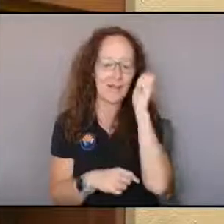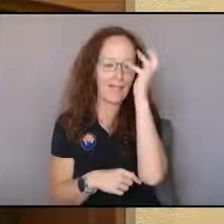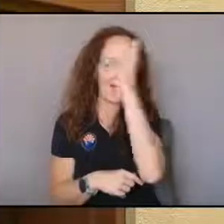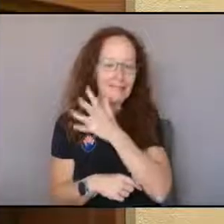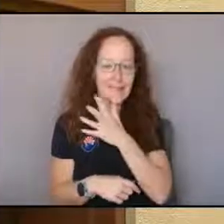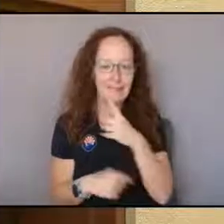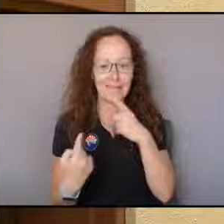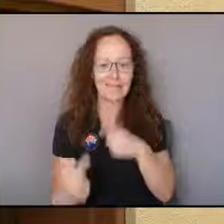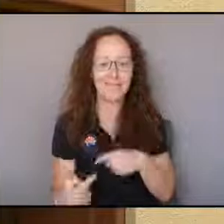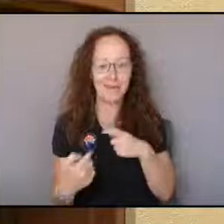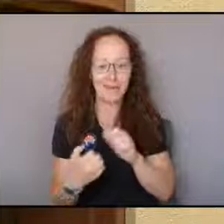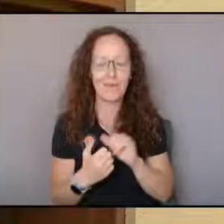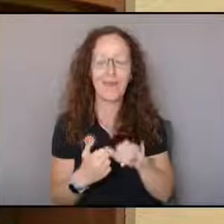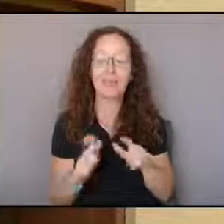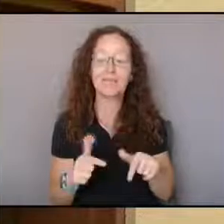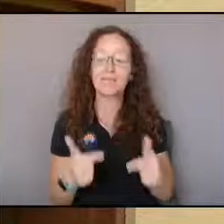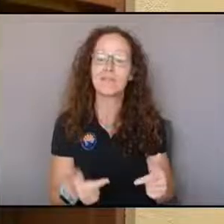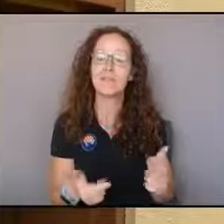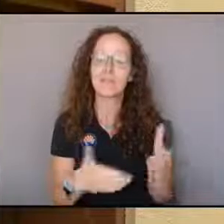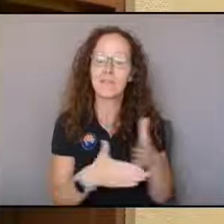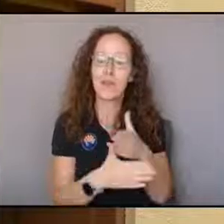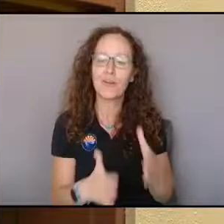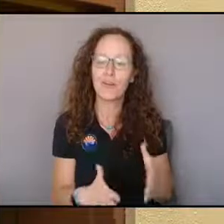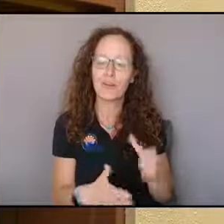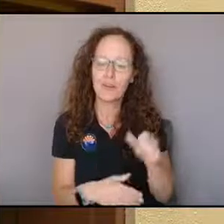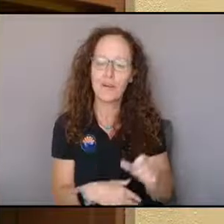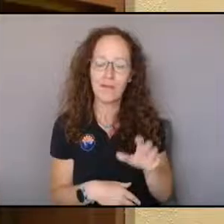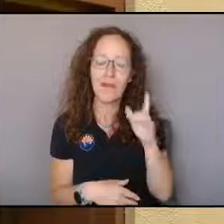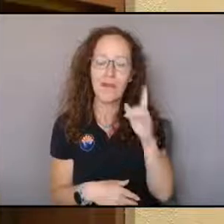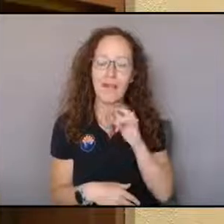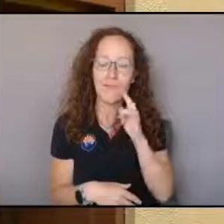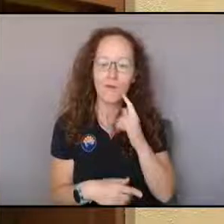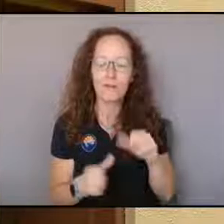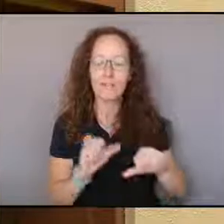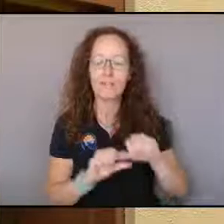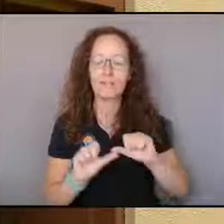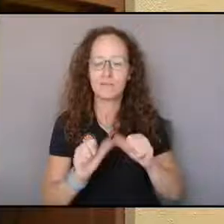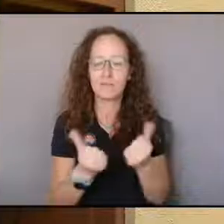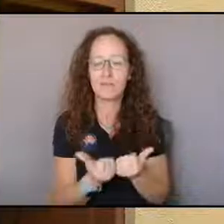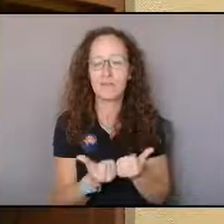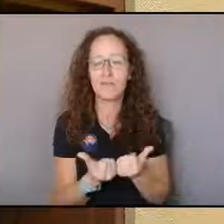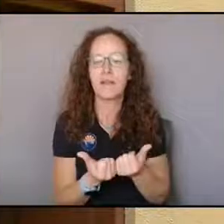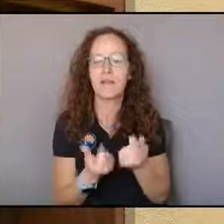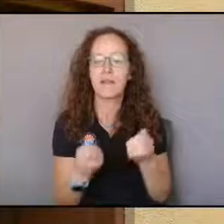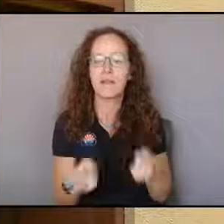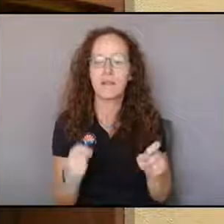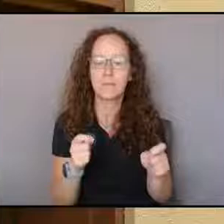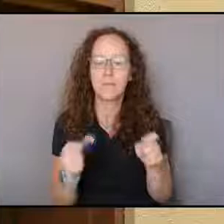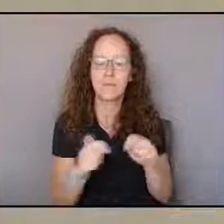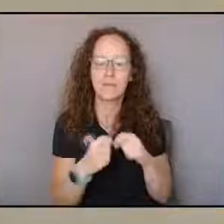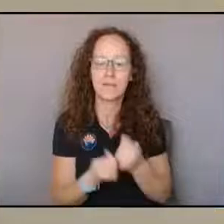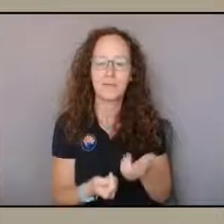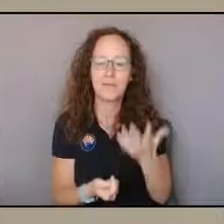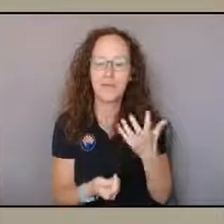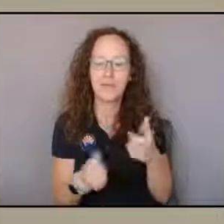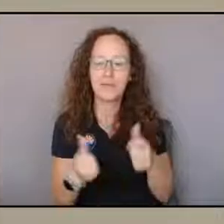I'LL TURN IT TO OUR PARTNERS ON THE SOUTH FOR CALIFORNIA INTERAGENCY MANAGEMENT TEAM, DEPUTY INCIDENT